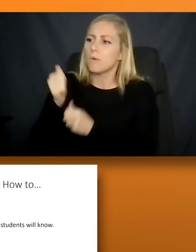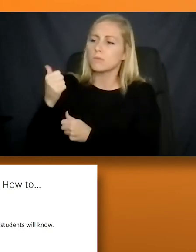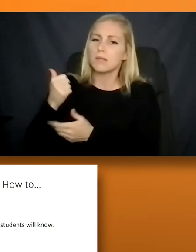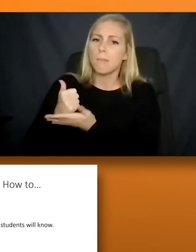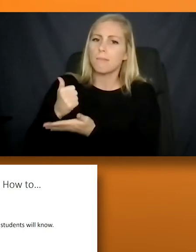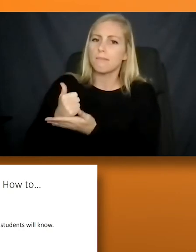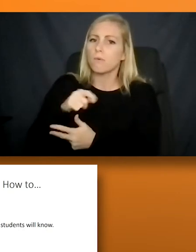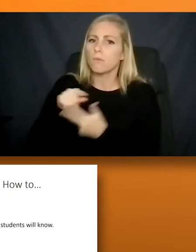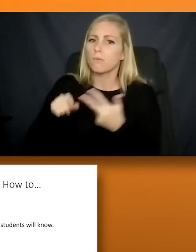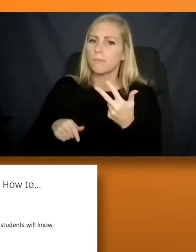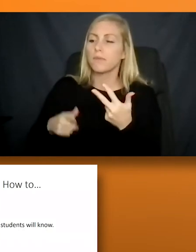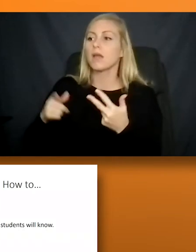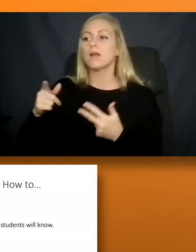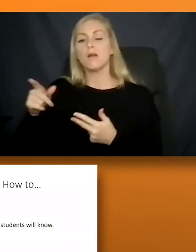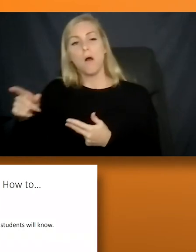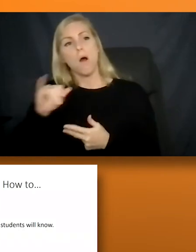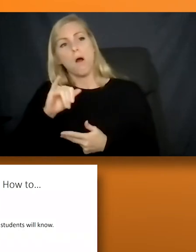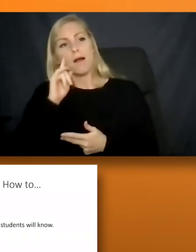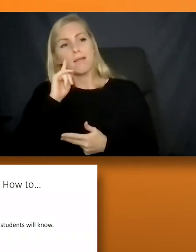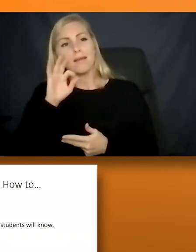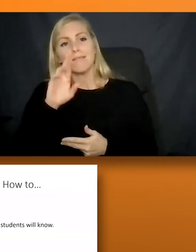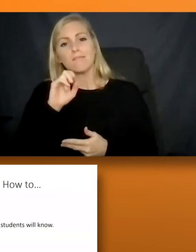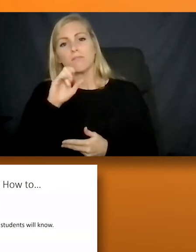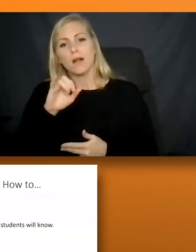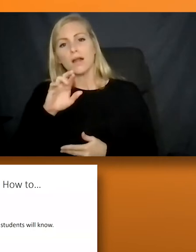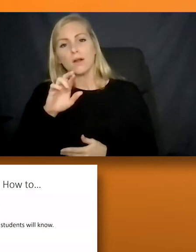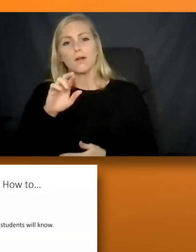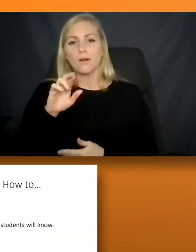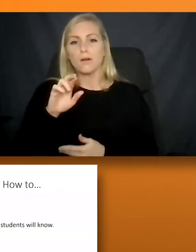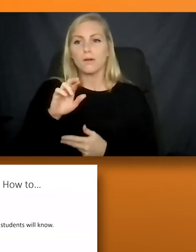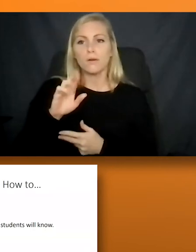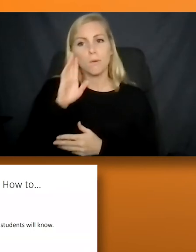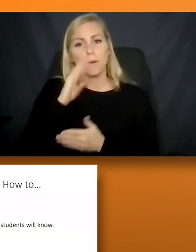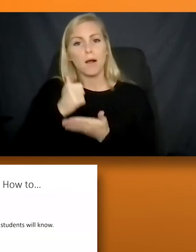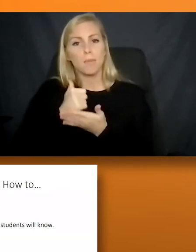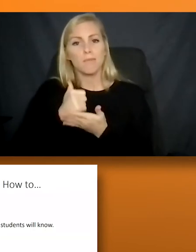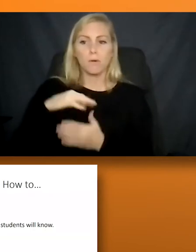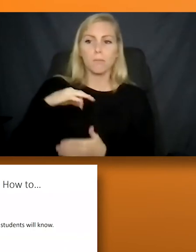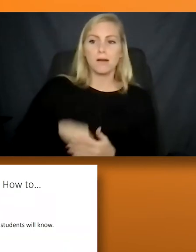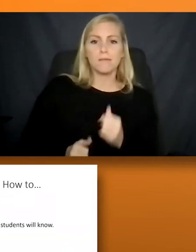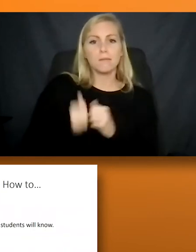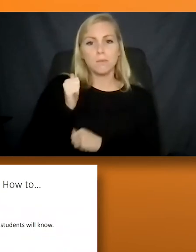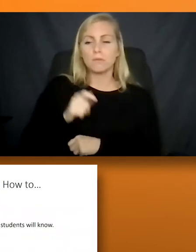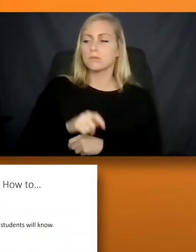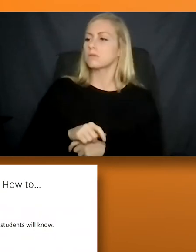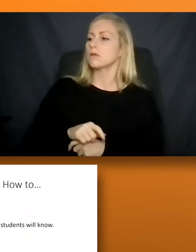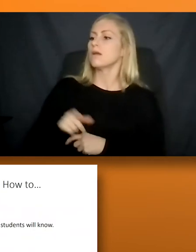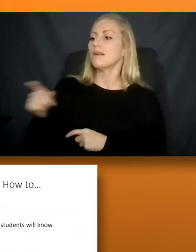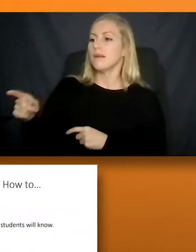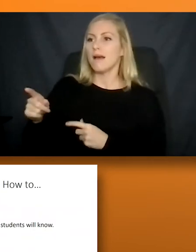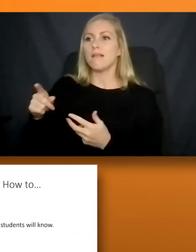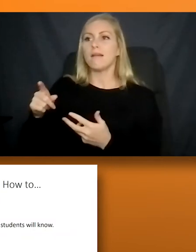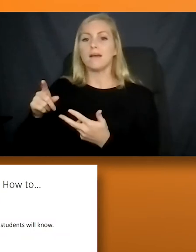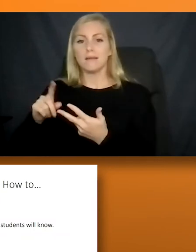"Oh, I think it's the-- I think the Frayer Model would help me the most." OK, they get the Frayer Model. They start working it out. But then, you know, that's where